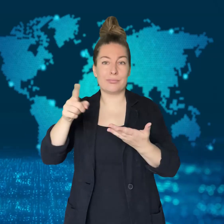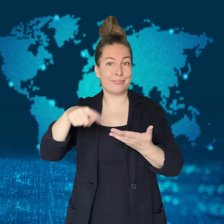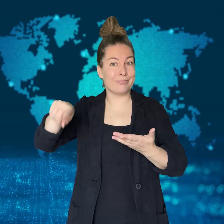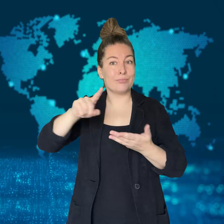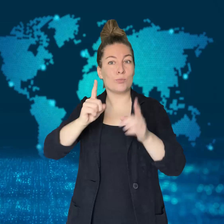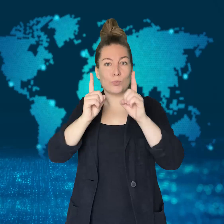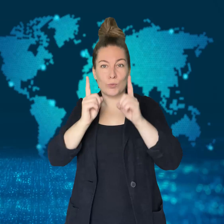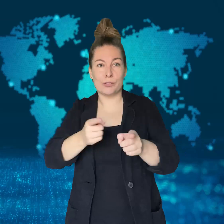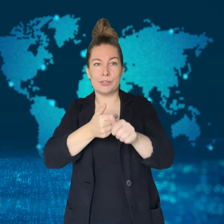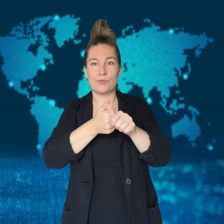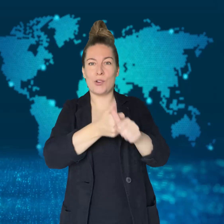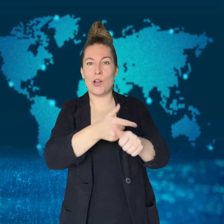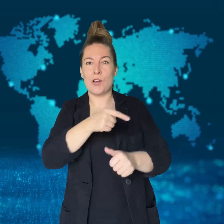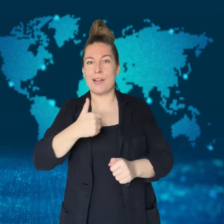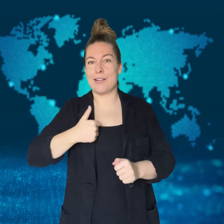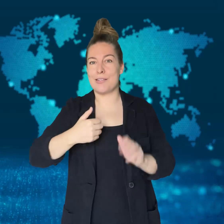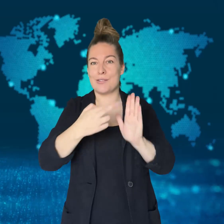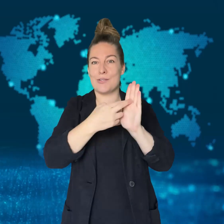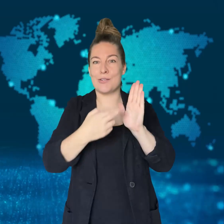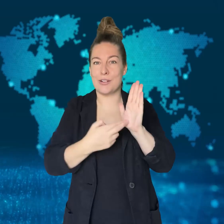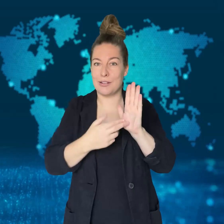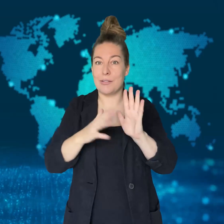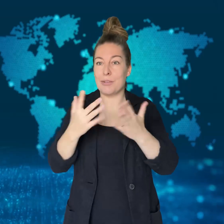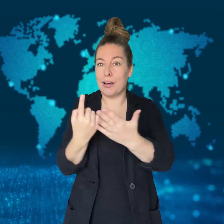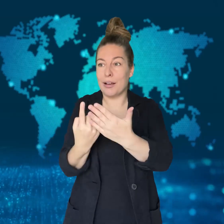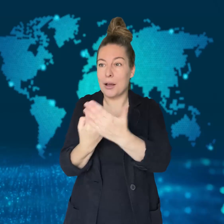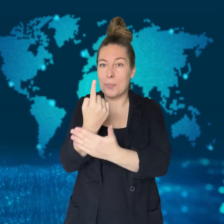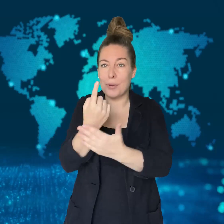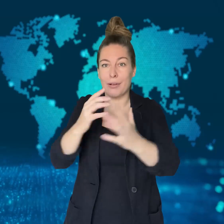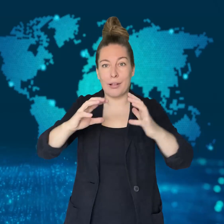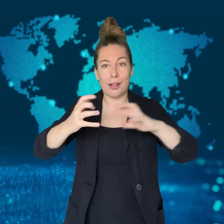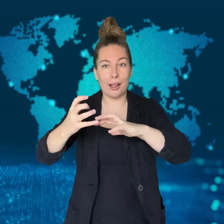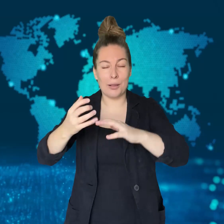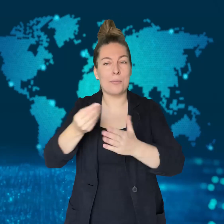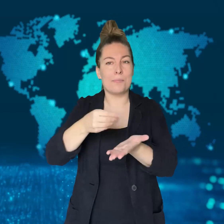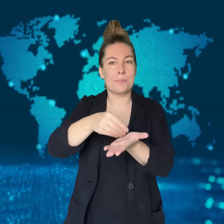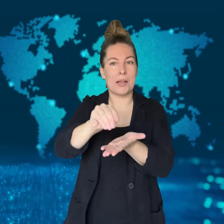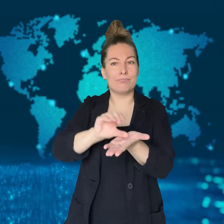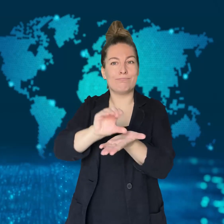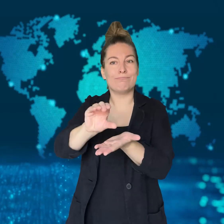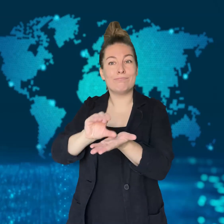reimburse all of their passengers when